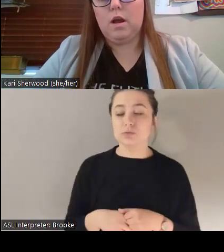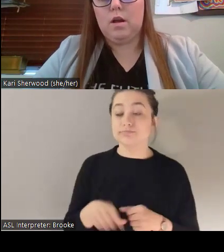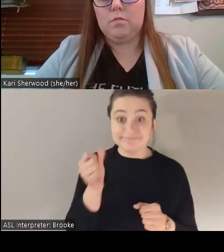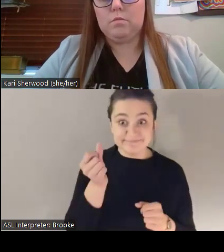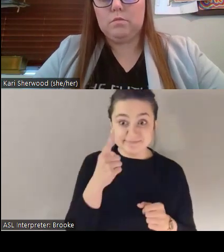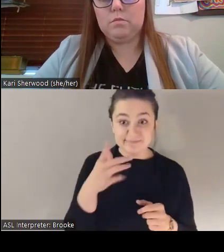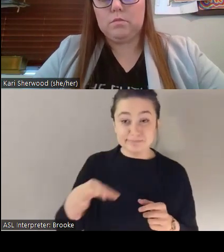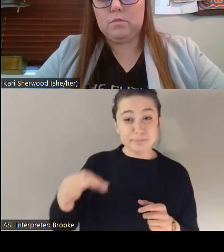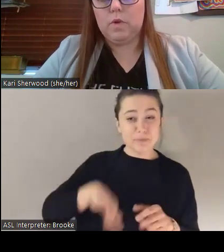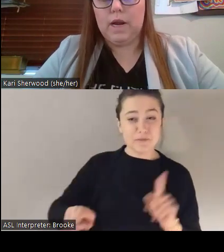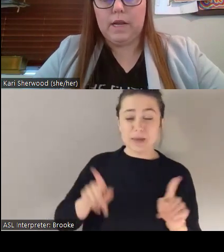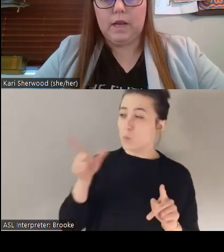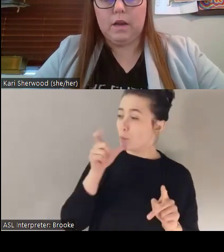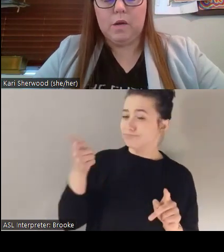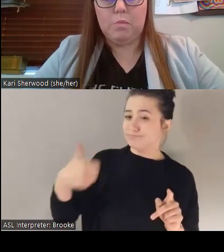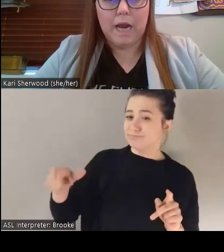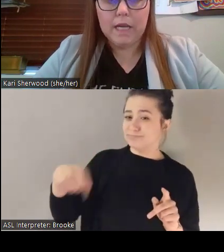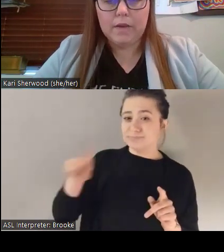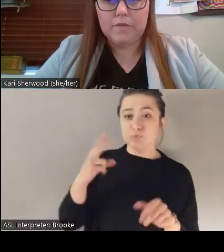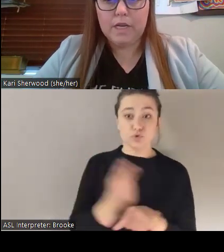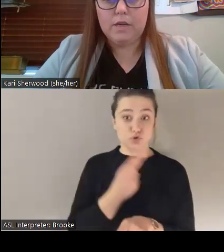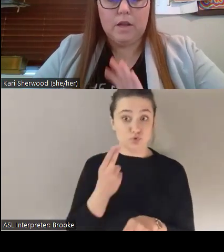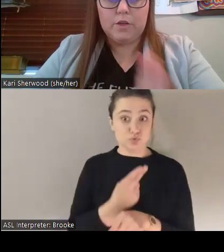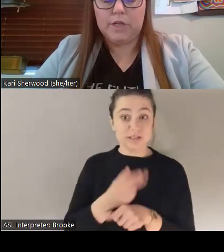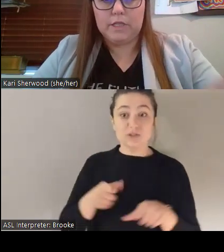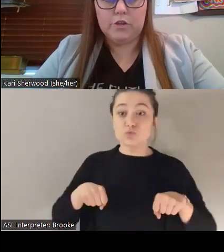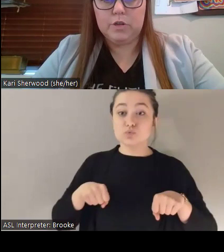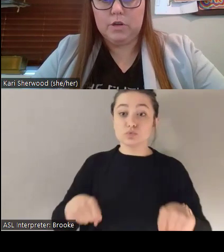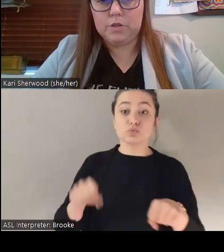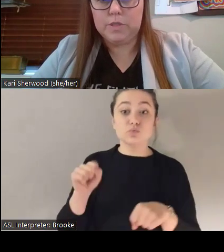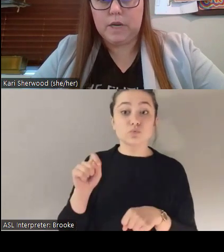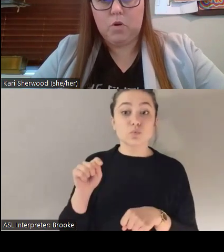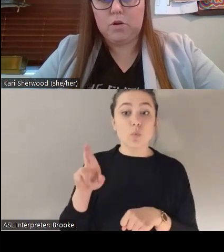bike, if they need to transition onto a sidewalk or